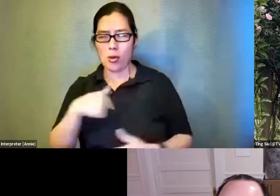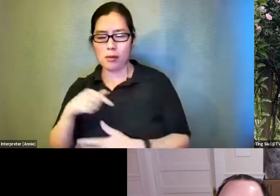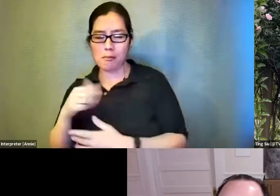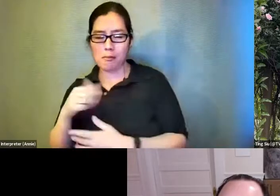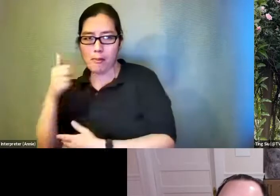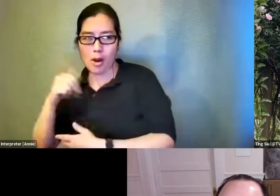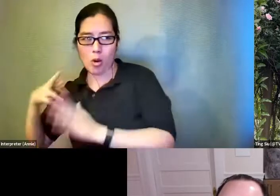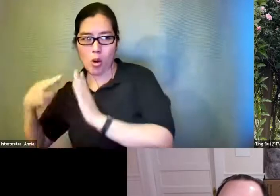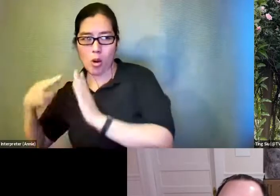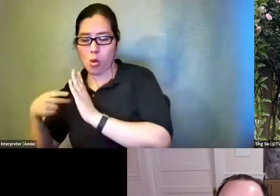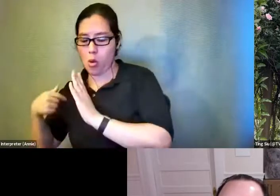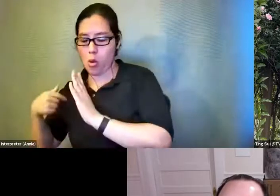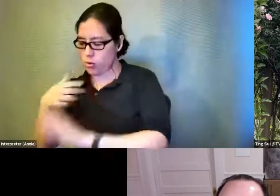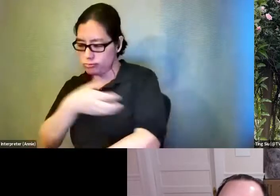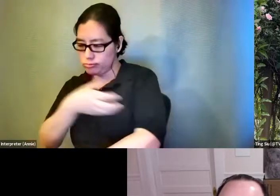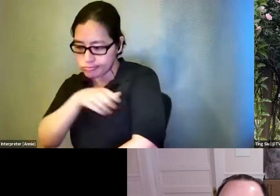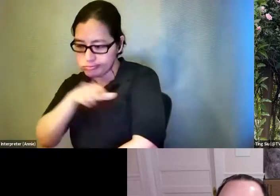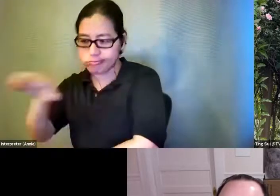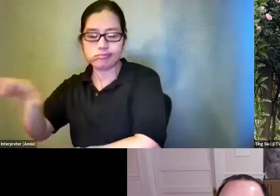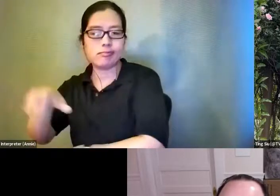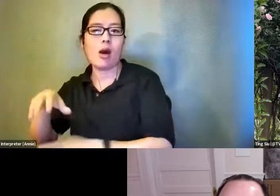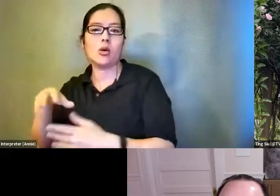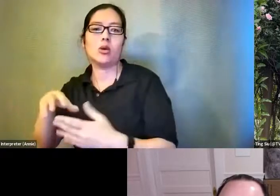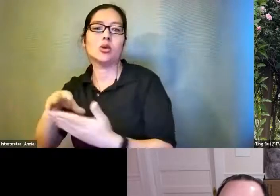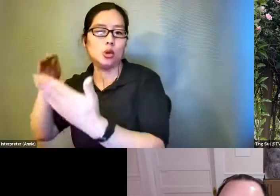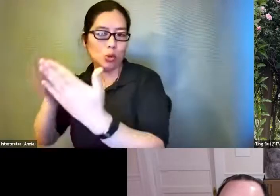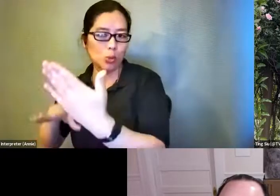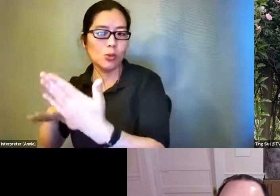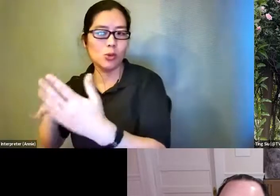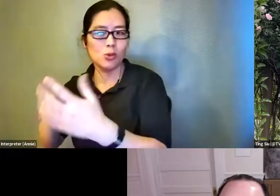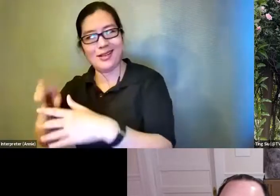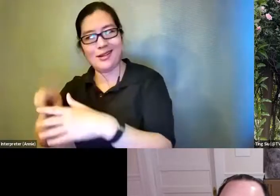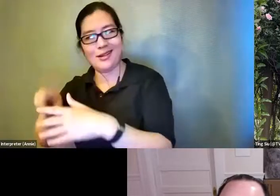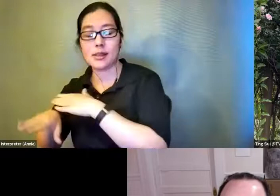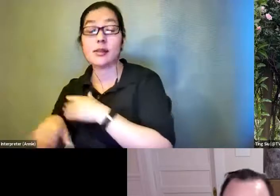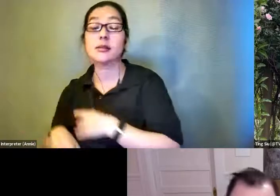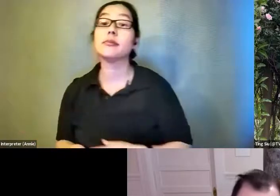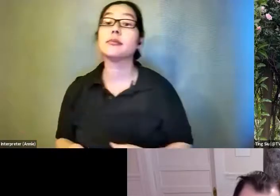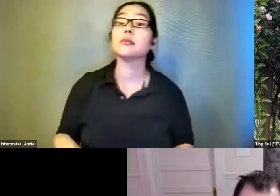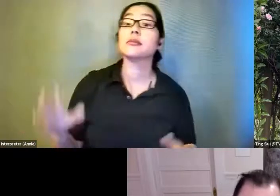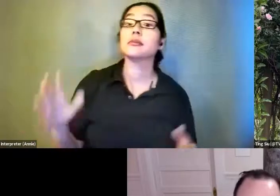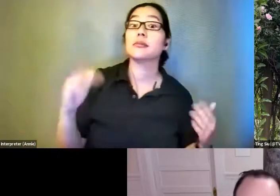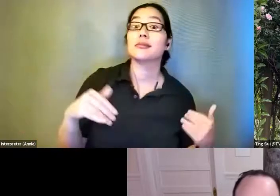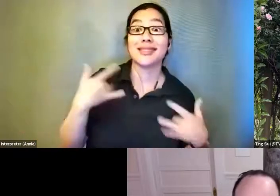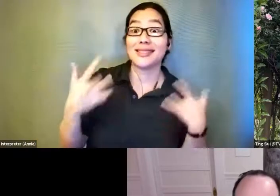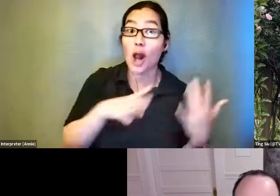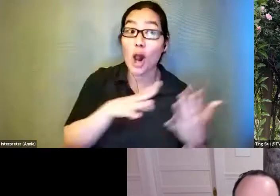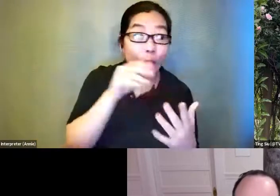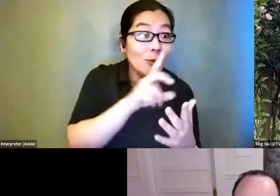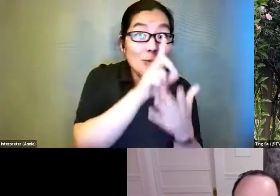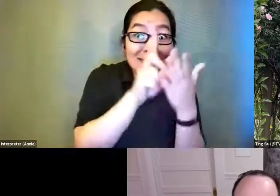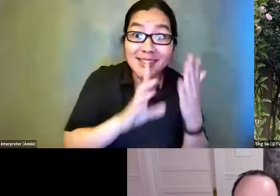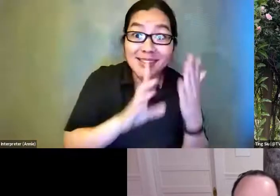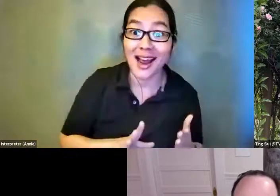into this conversation. I'm also very excited to learn from designers who have been in this very visual based